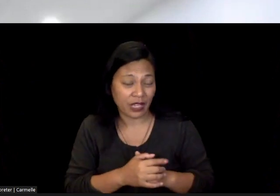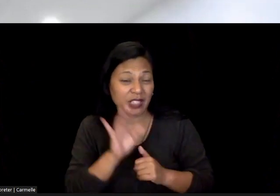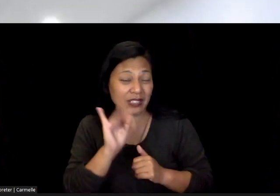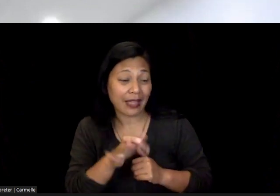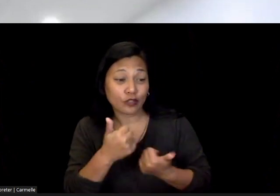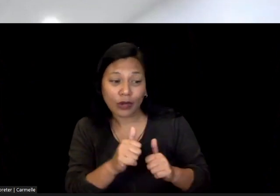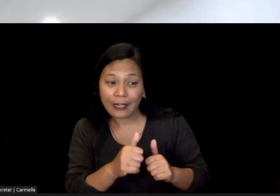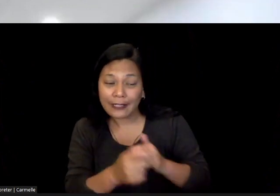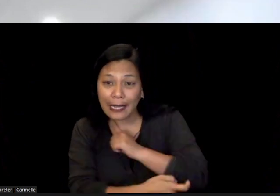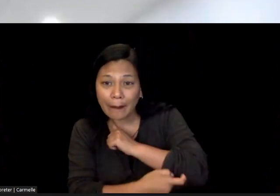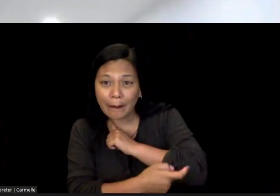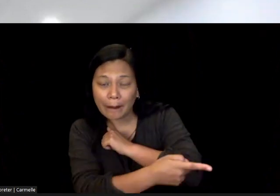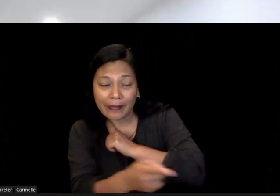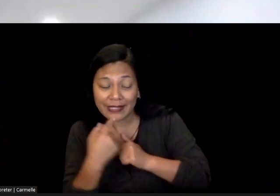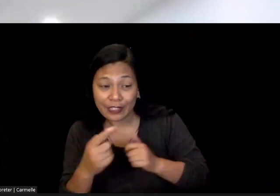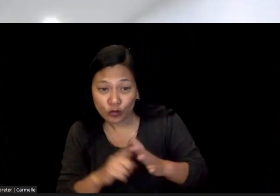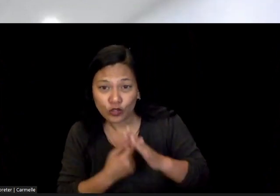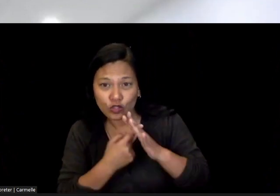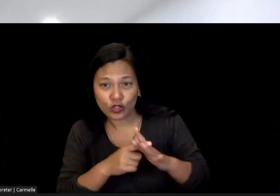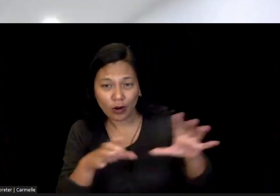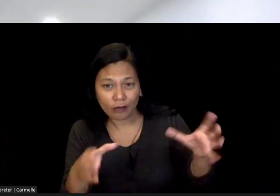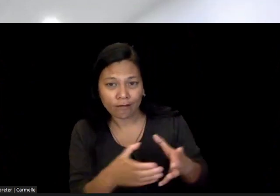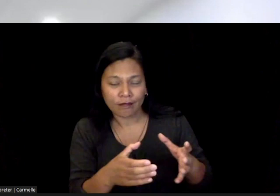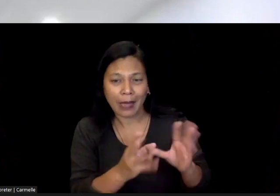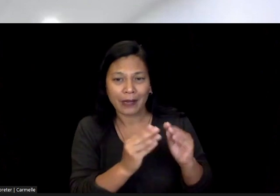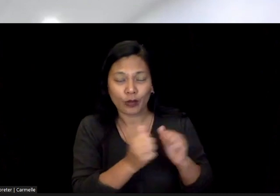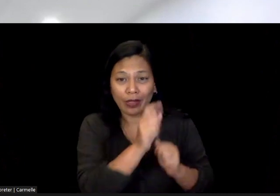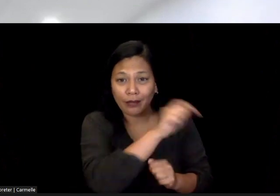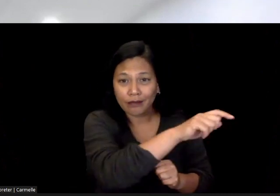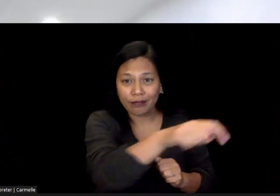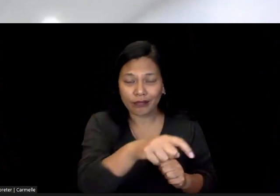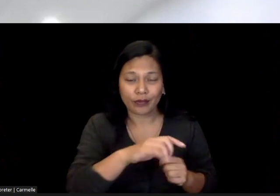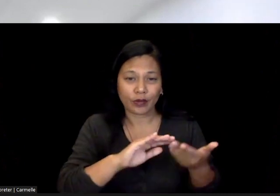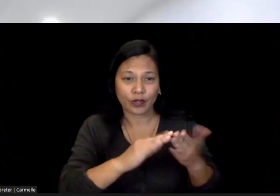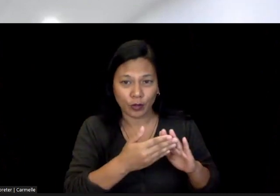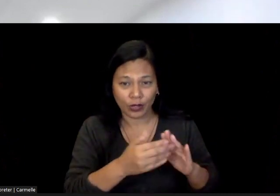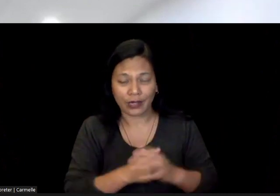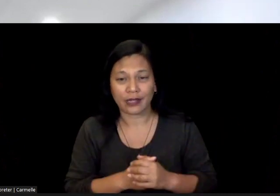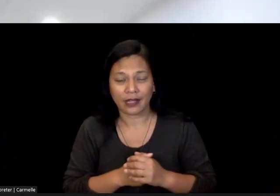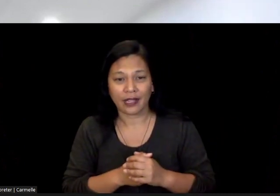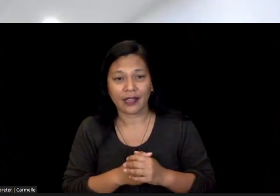And even if you don't license that content, I think, you know, you said it, Eric, it's a relationship business.